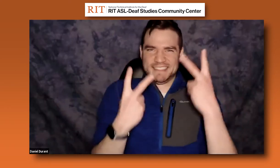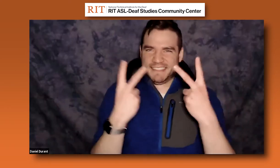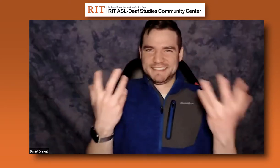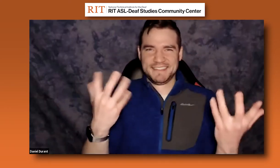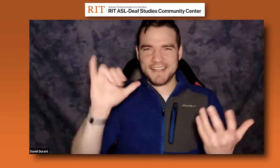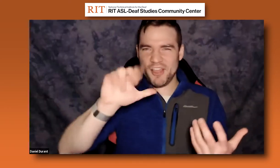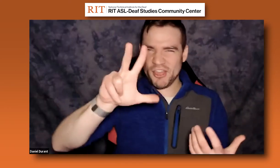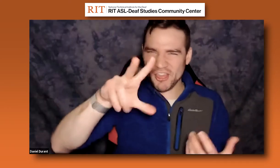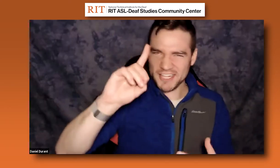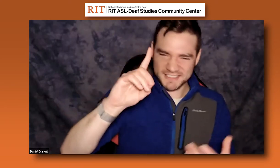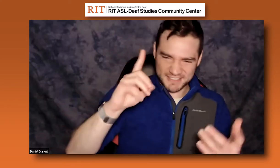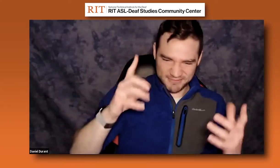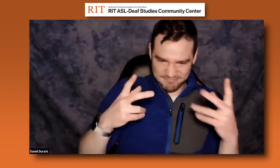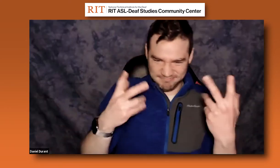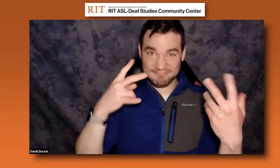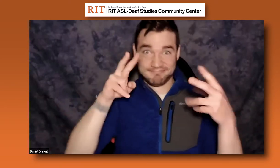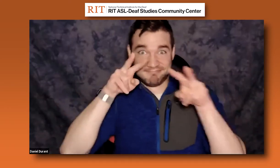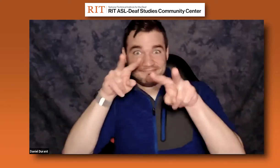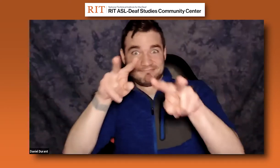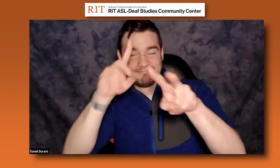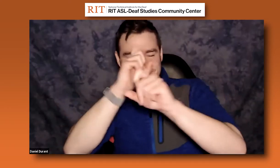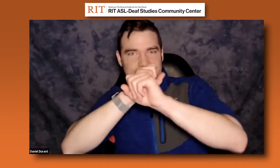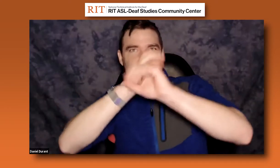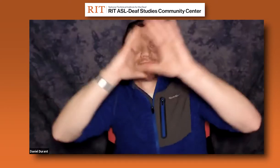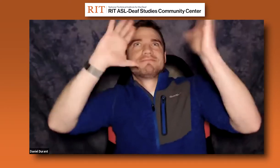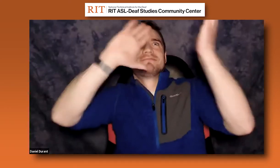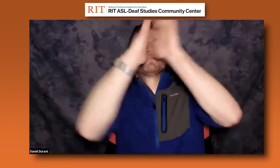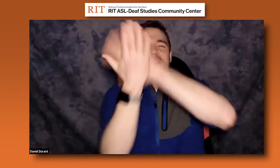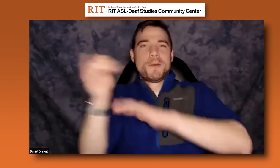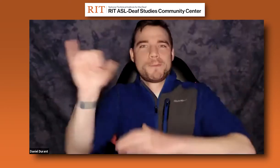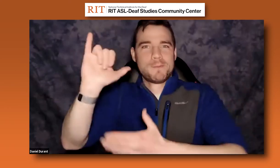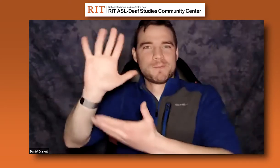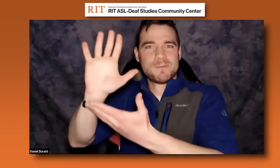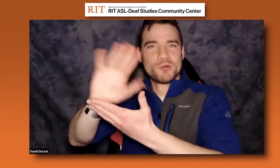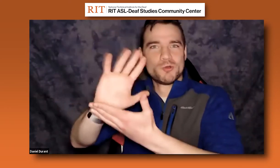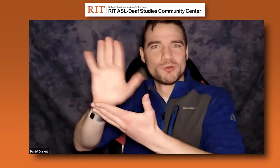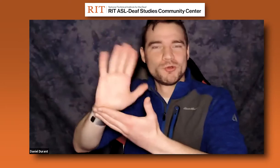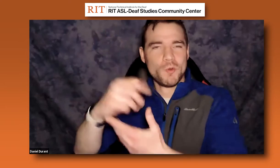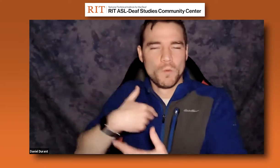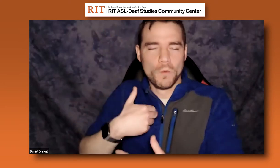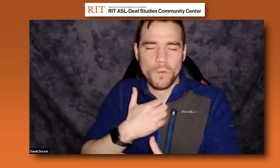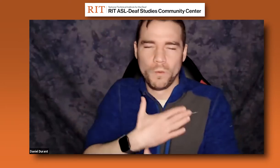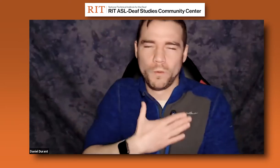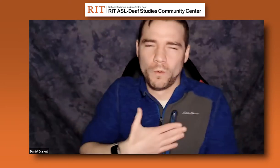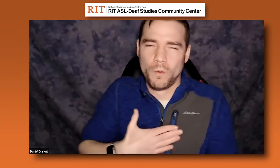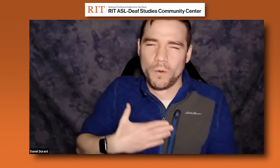ASL is visual, it's a 3D language. I can imagine it in the world. It was like a movie,